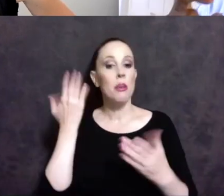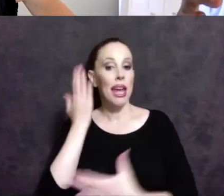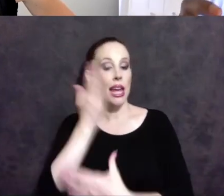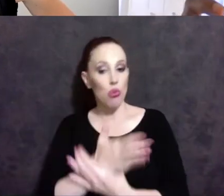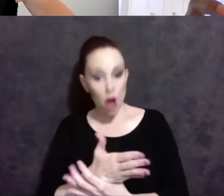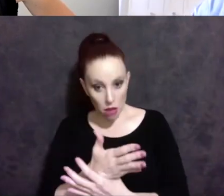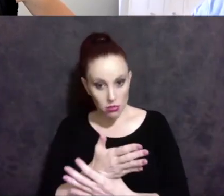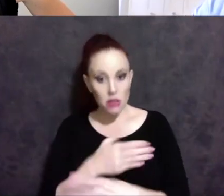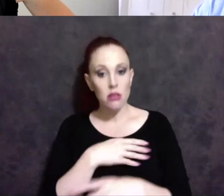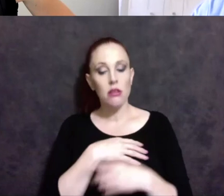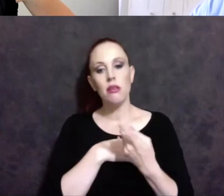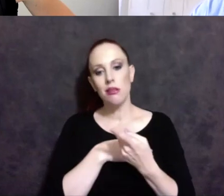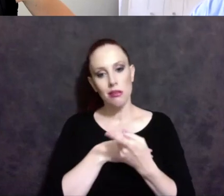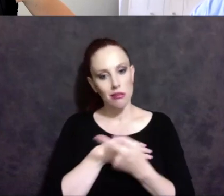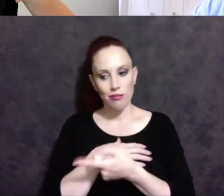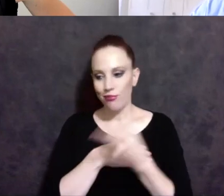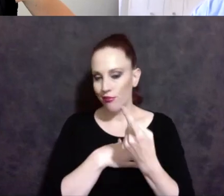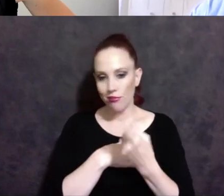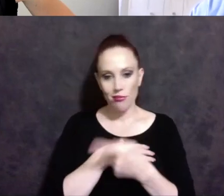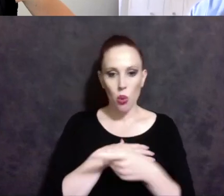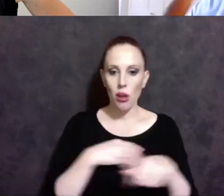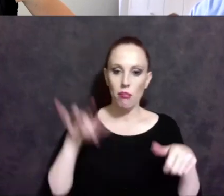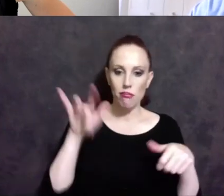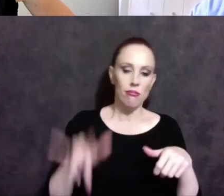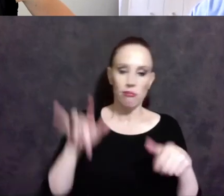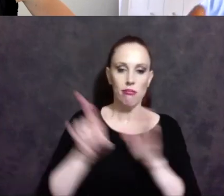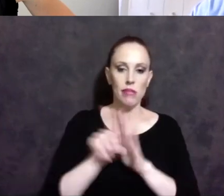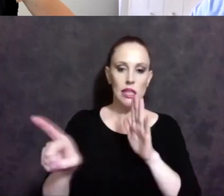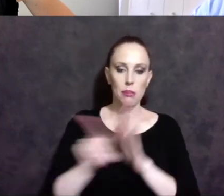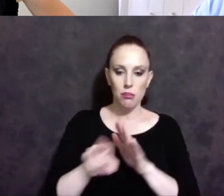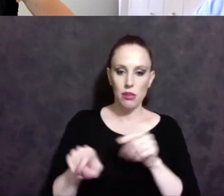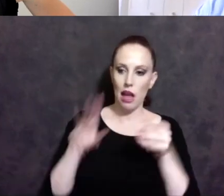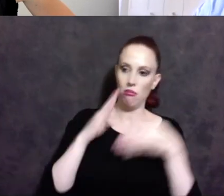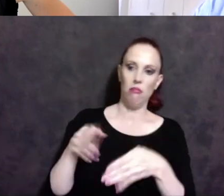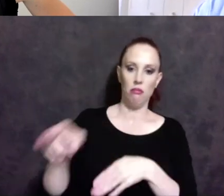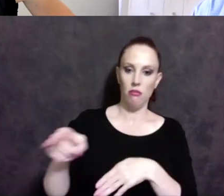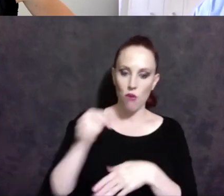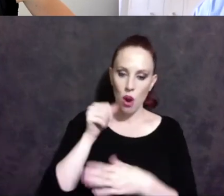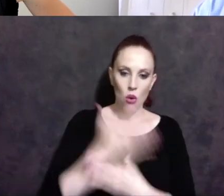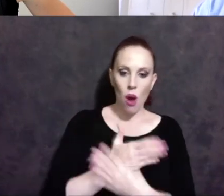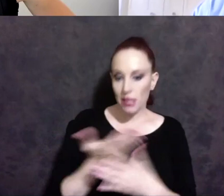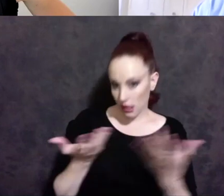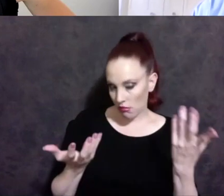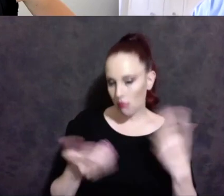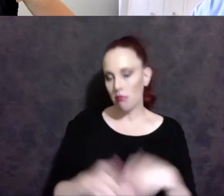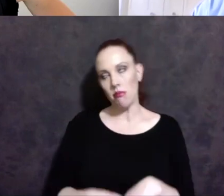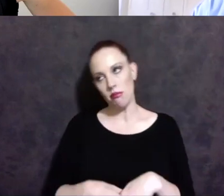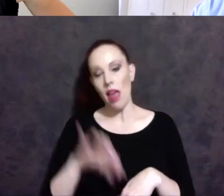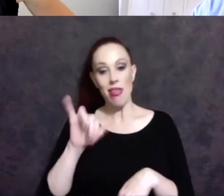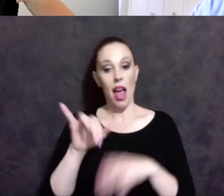we will hit a buzzer that outs that person for doing so. That is encouraging inclusive